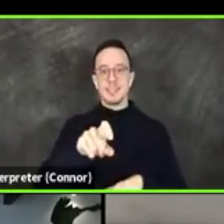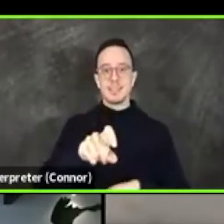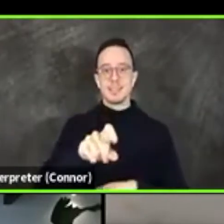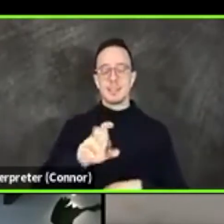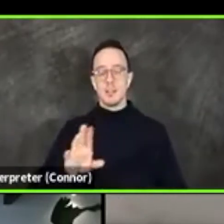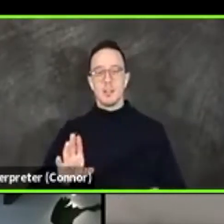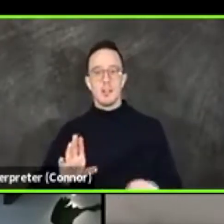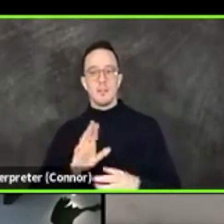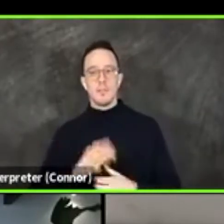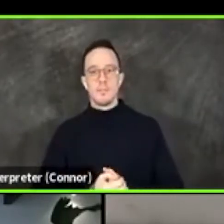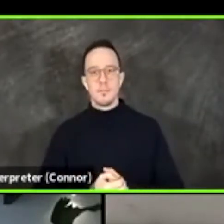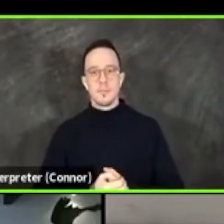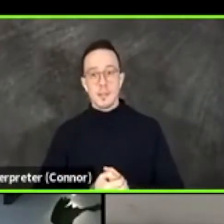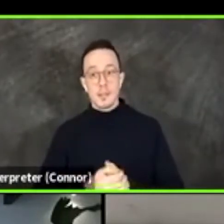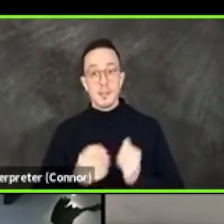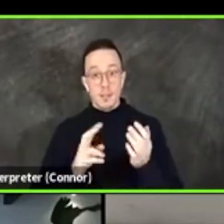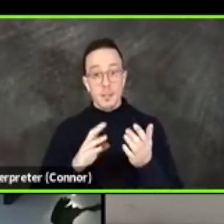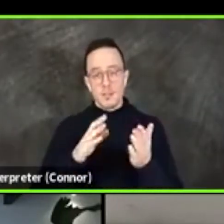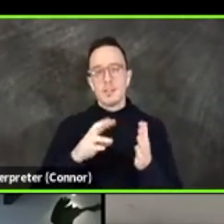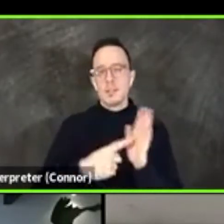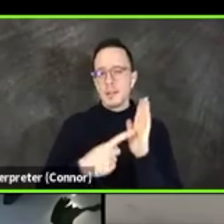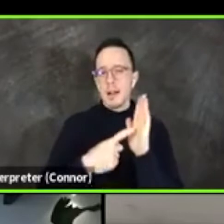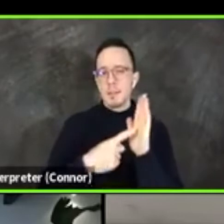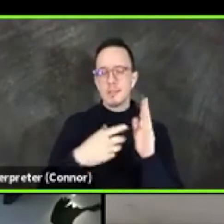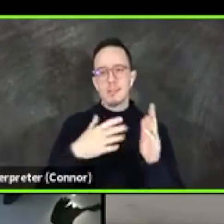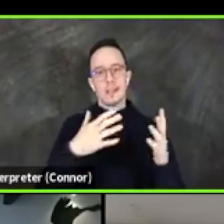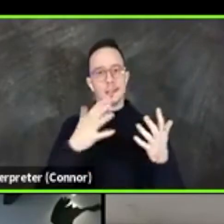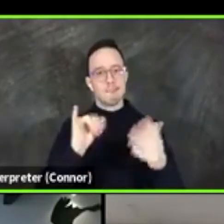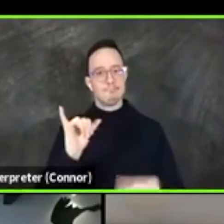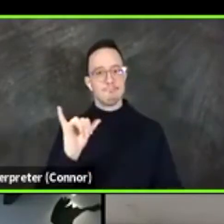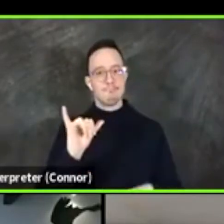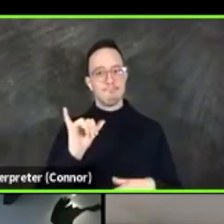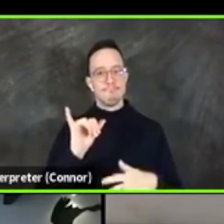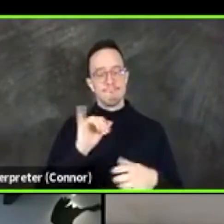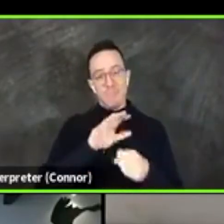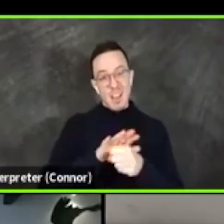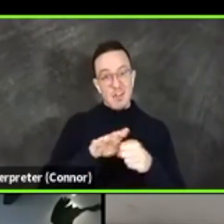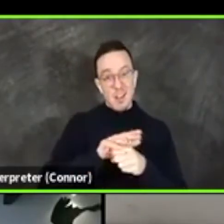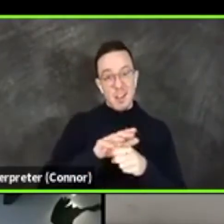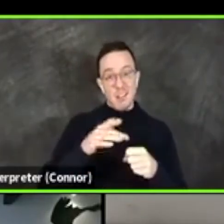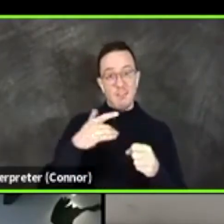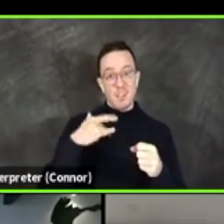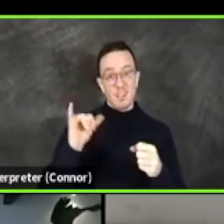THE SPARKS ARE ACTUALLY QUITE DARK, LIKE, BLACK HOLES. SO I GUESS, THE QUESTION IS IN SCANNING